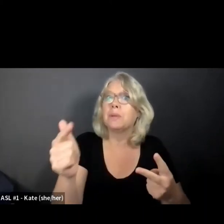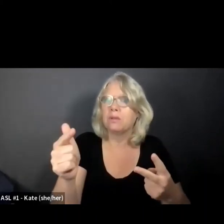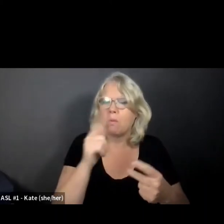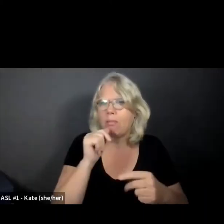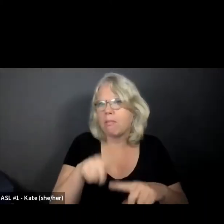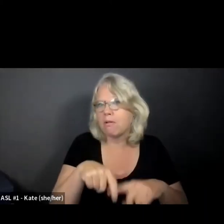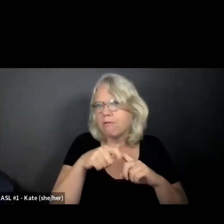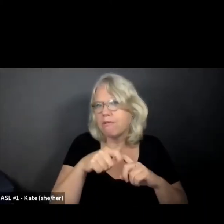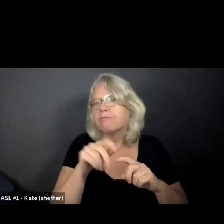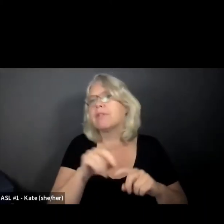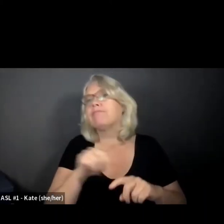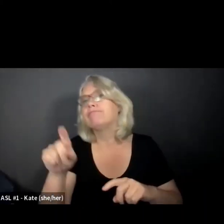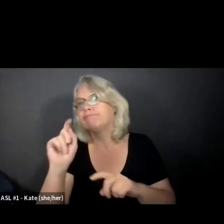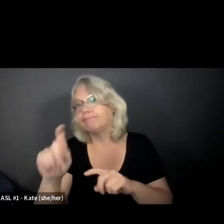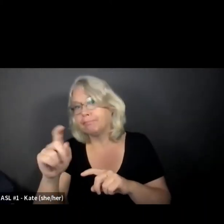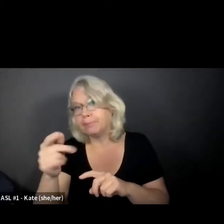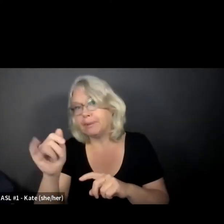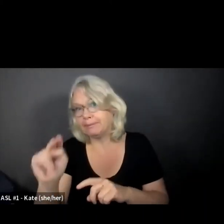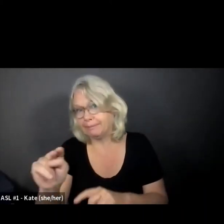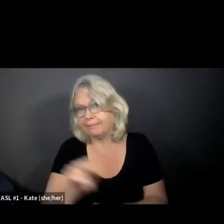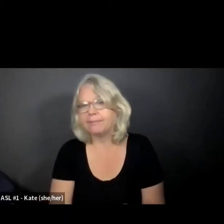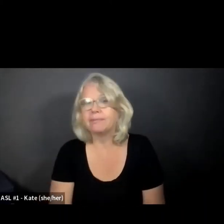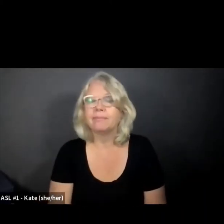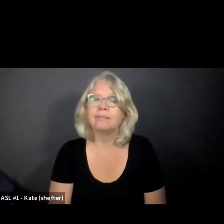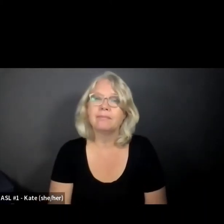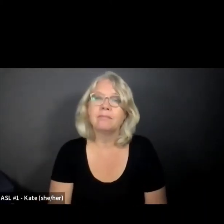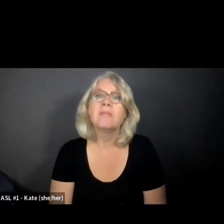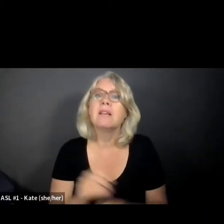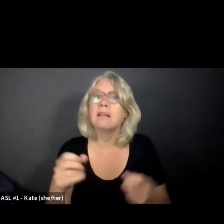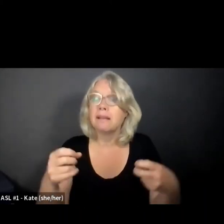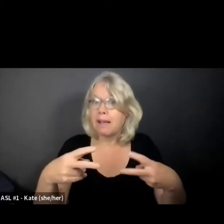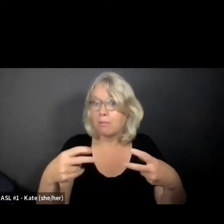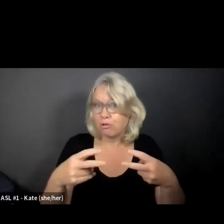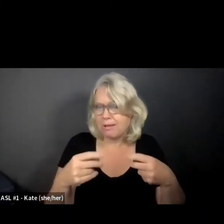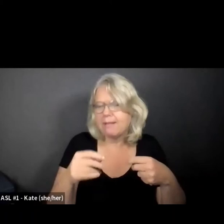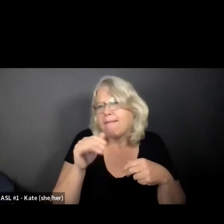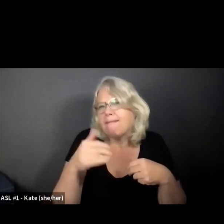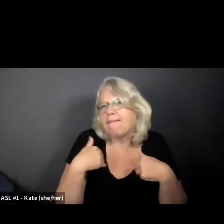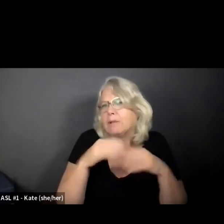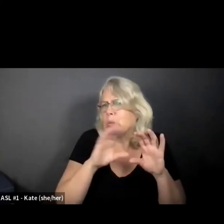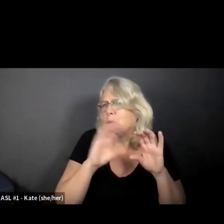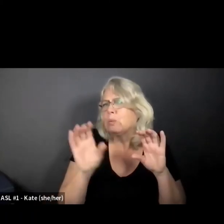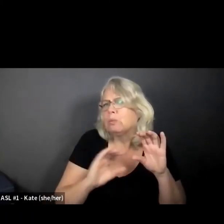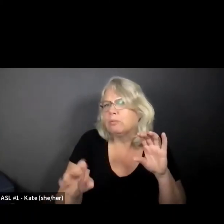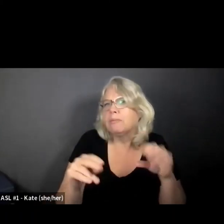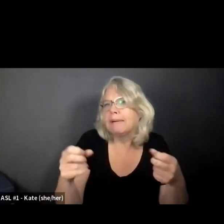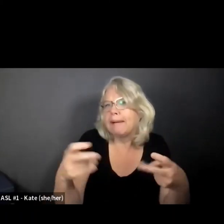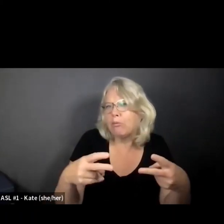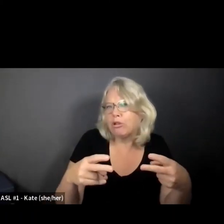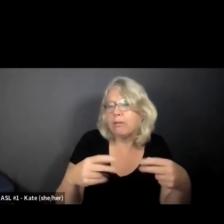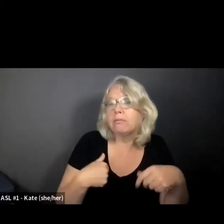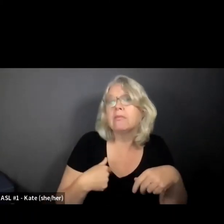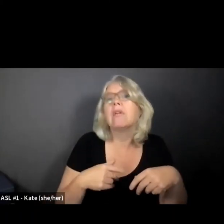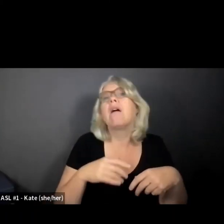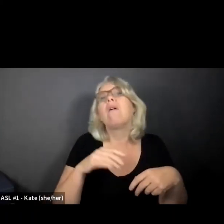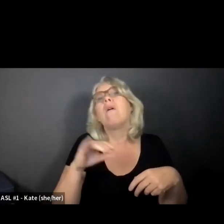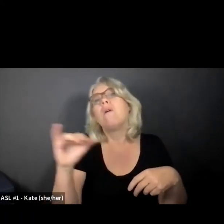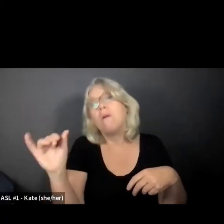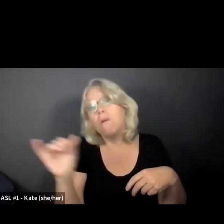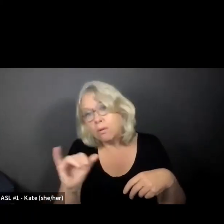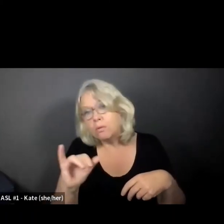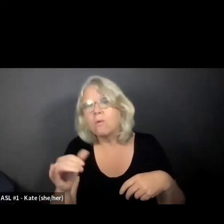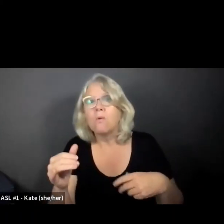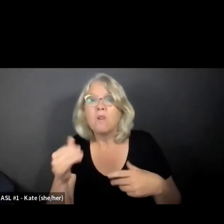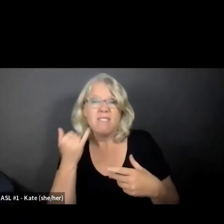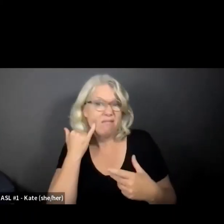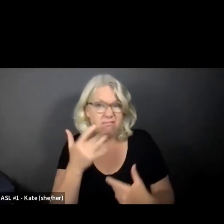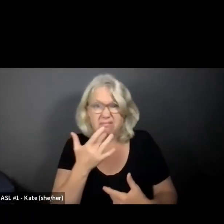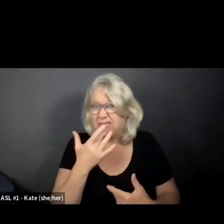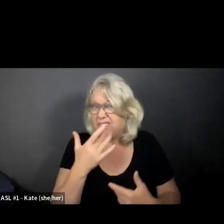CAPTIONING WILL BE AVAILABLE IN ZOOM, AS WELL AS IN A DIFFERENT TAB IN YOUR BROWSER.